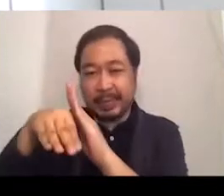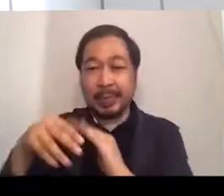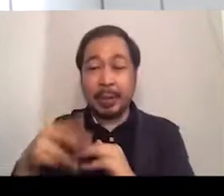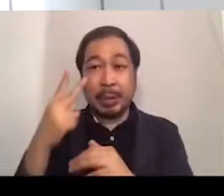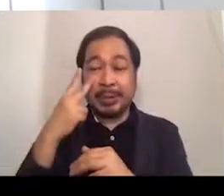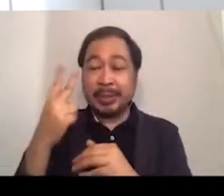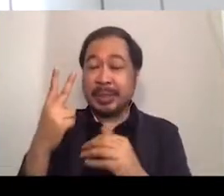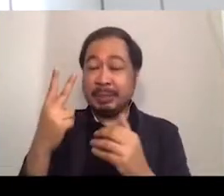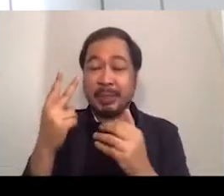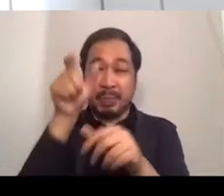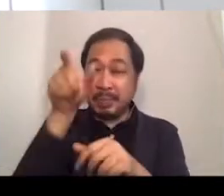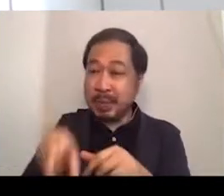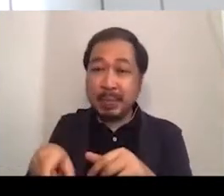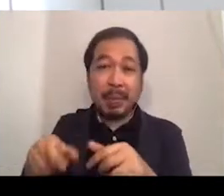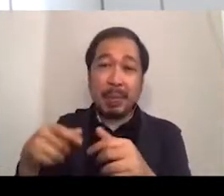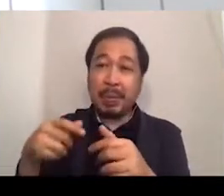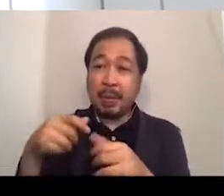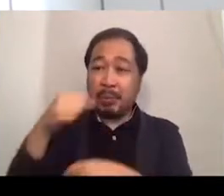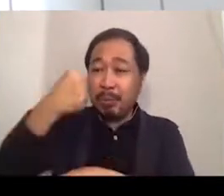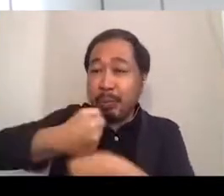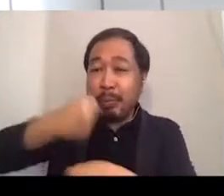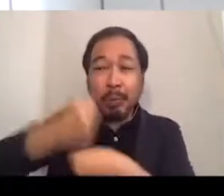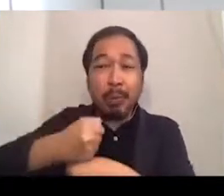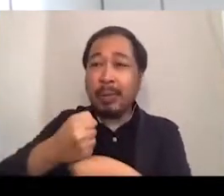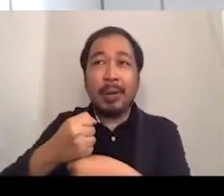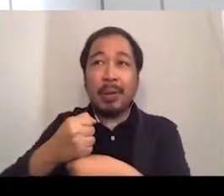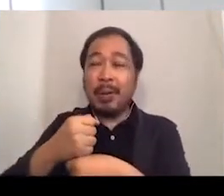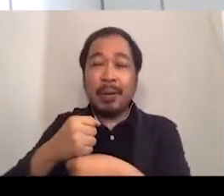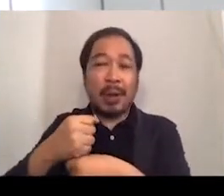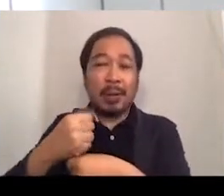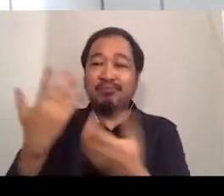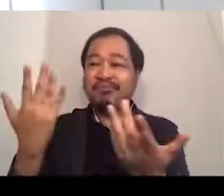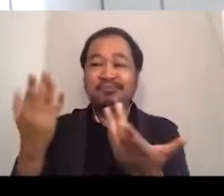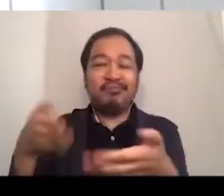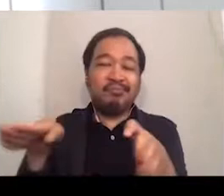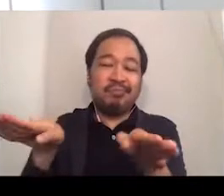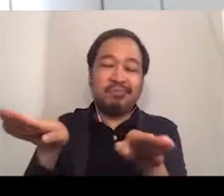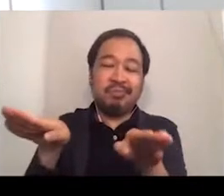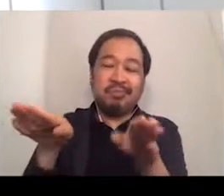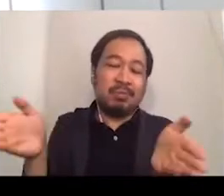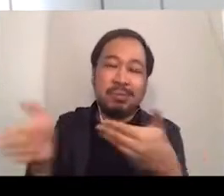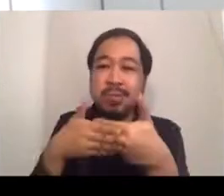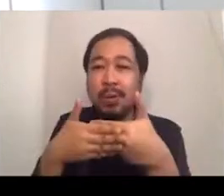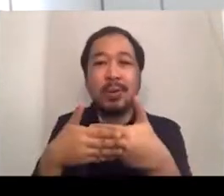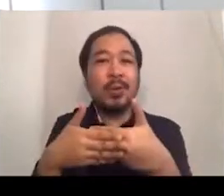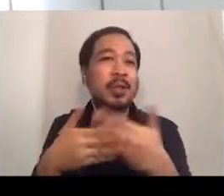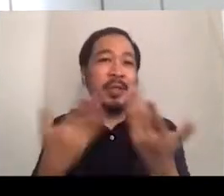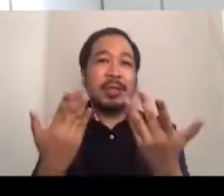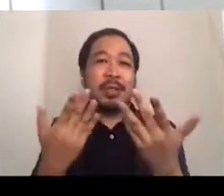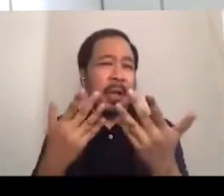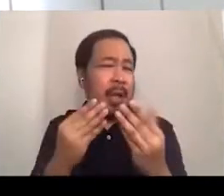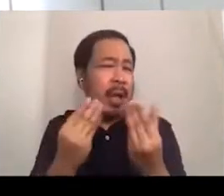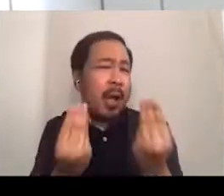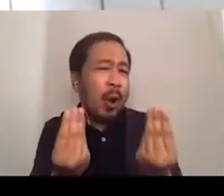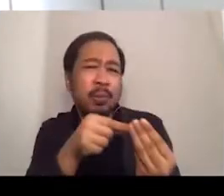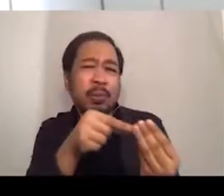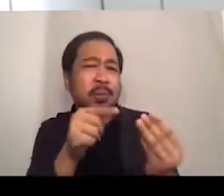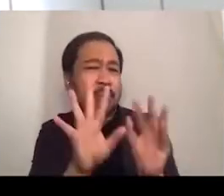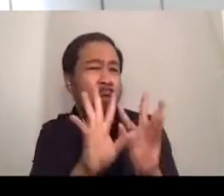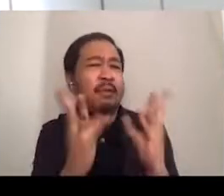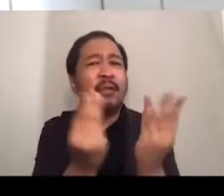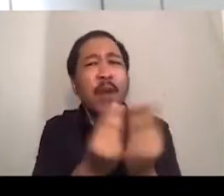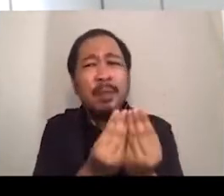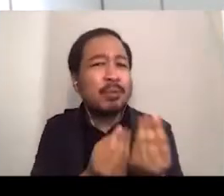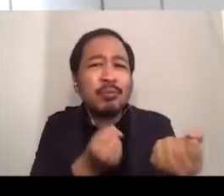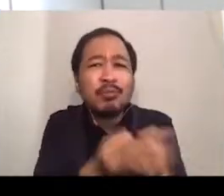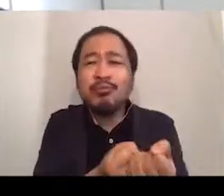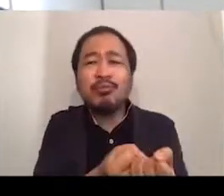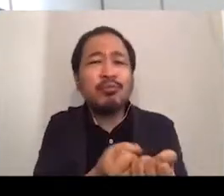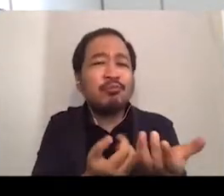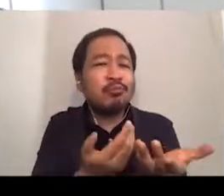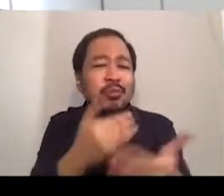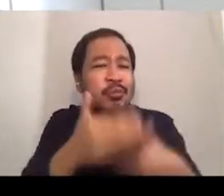So, immediate measures along three strategic directions, namely helping business to stay afloat,